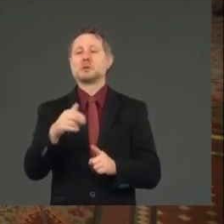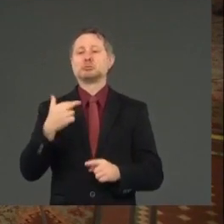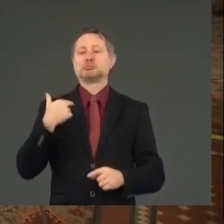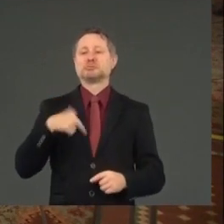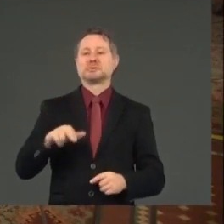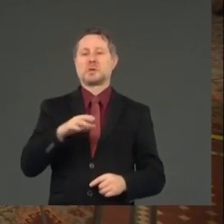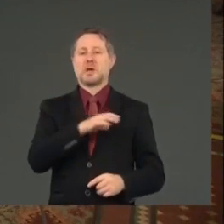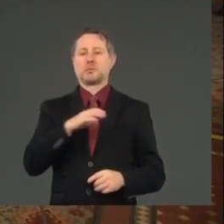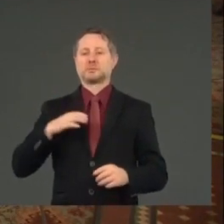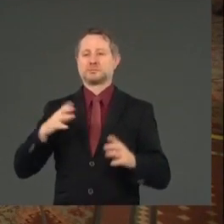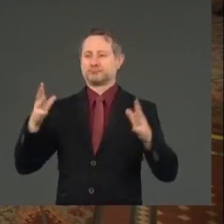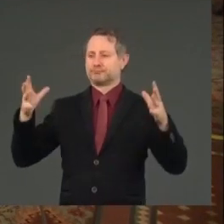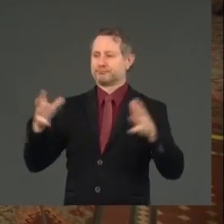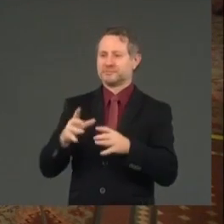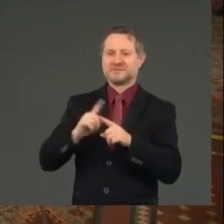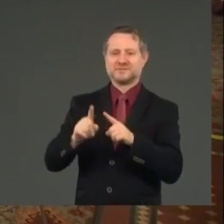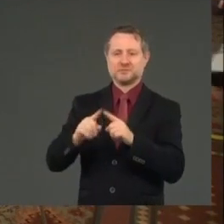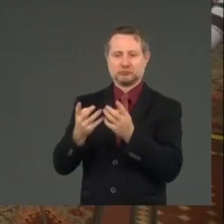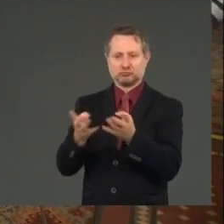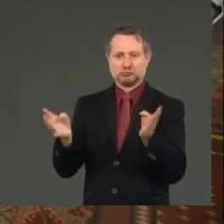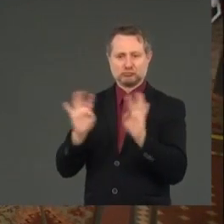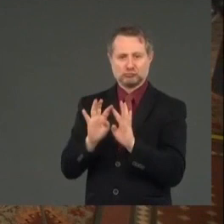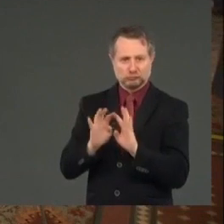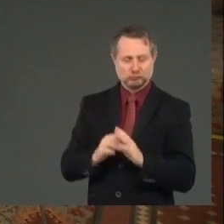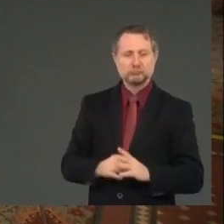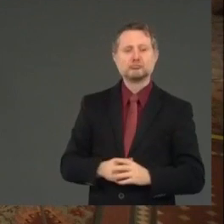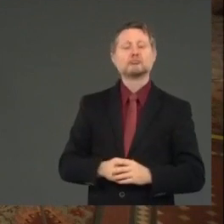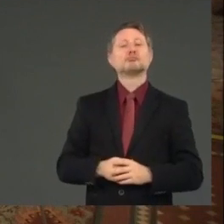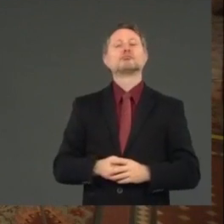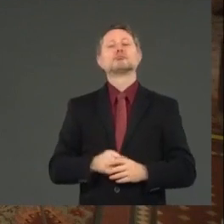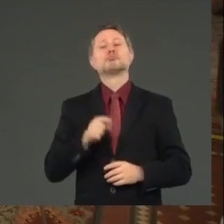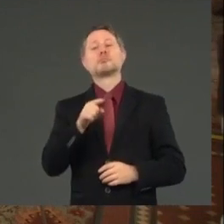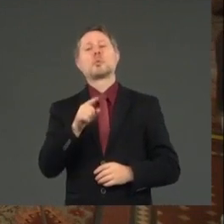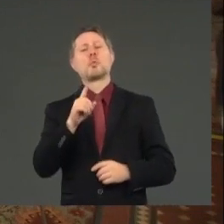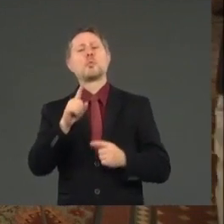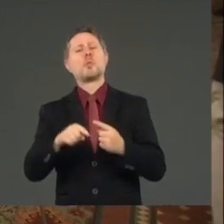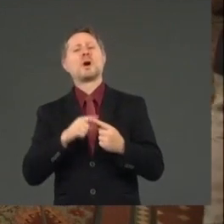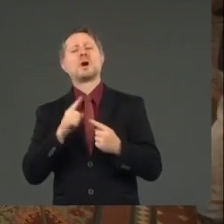DIDN'T GET A CHANCE TO TELL YOU. REGARDING YOUR INTERFAITH